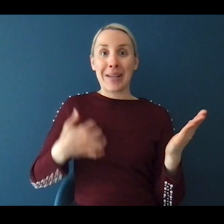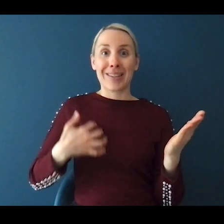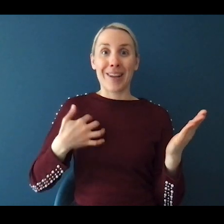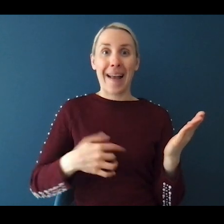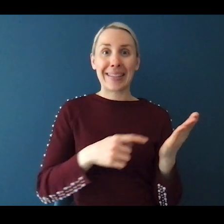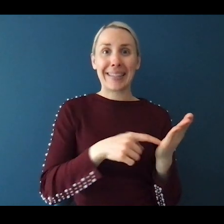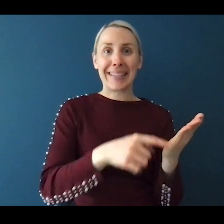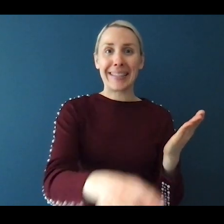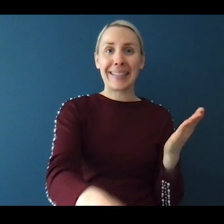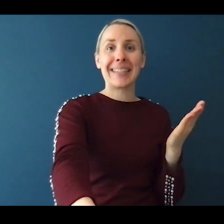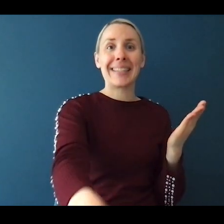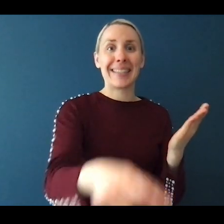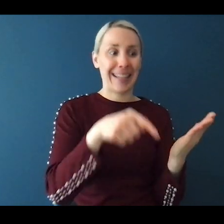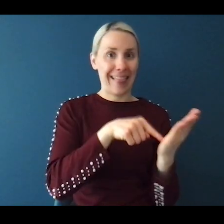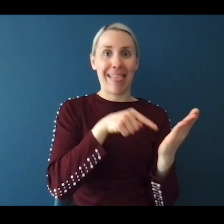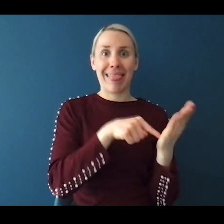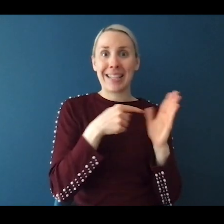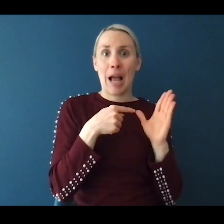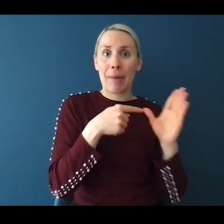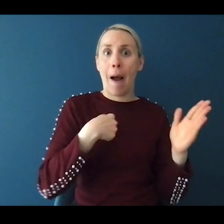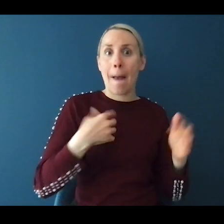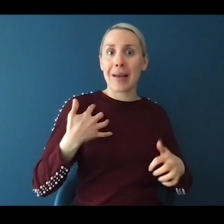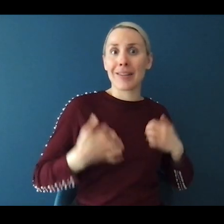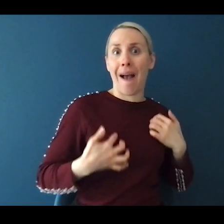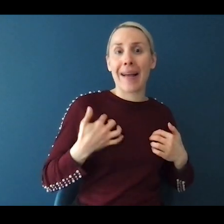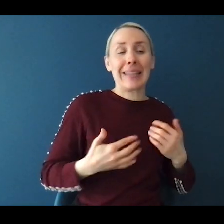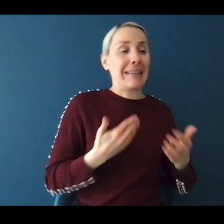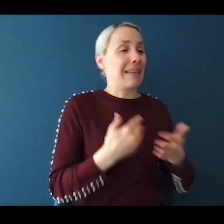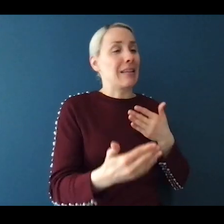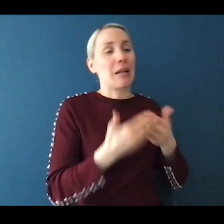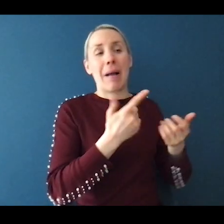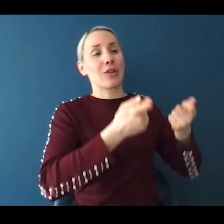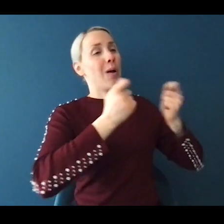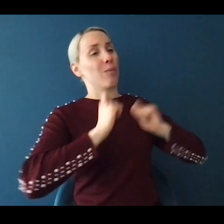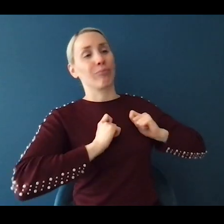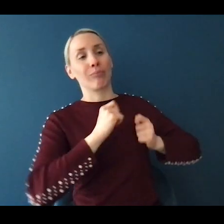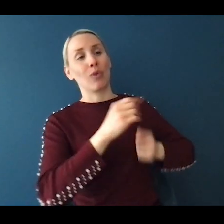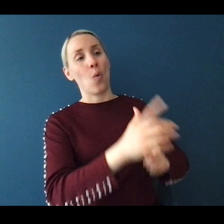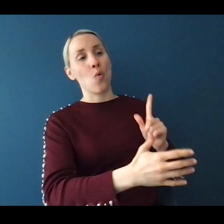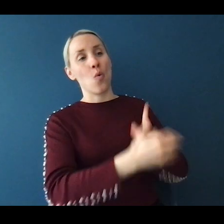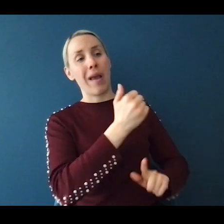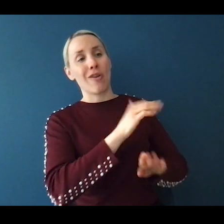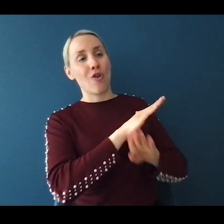I'm gonna make this project like money or not so I think that's uh um yeah that's also